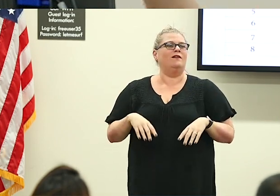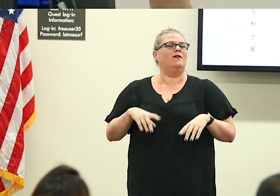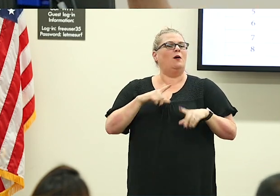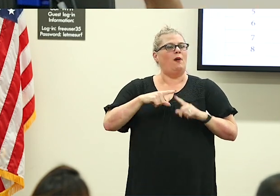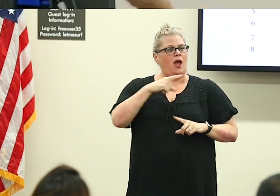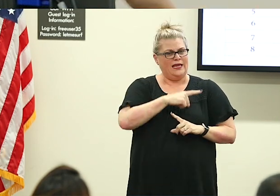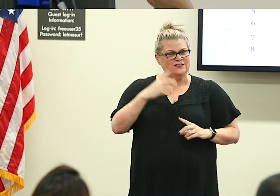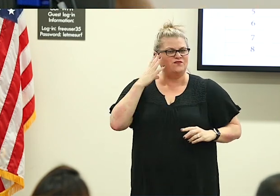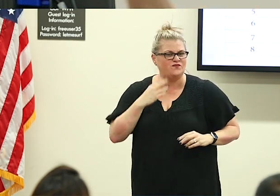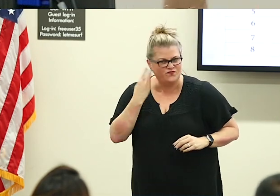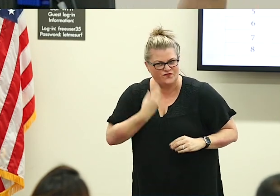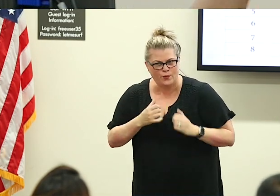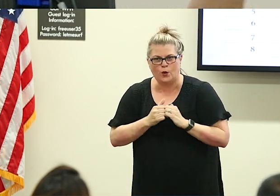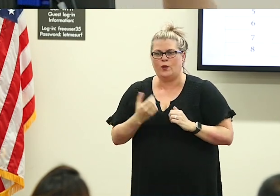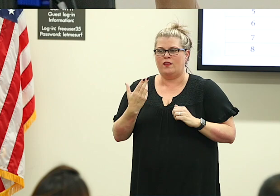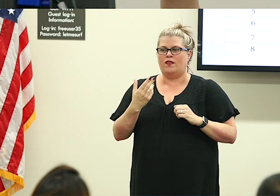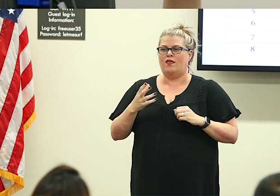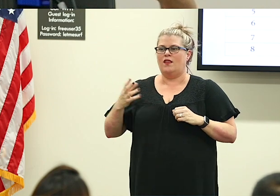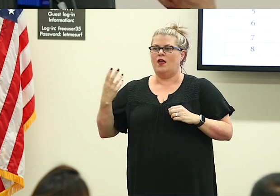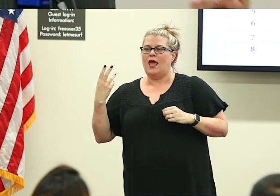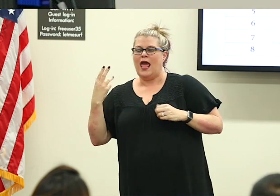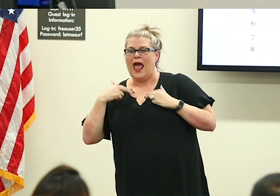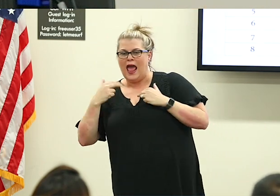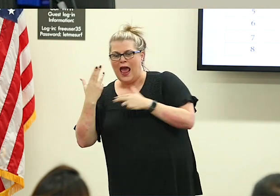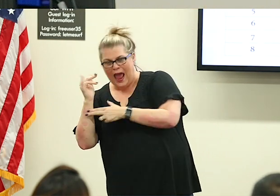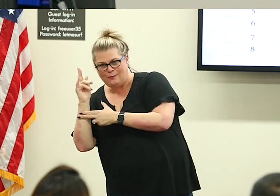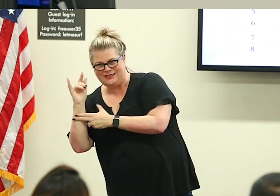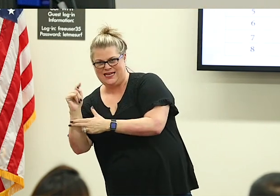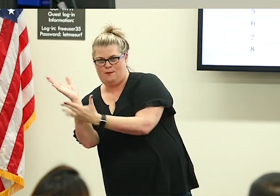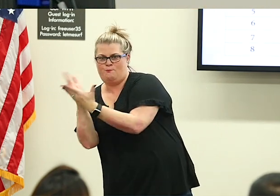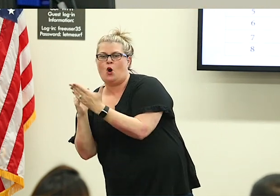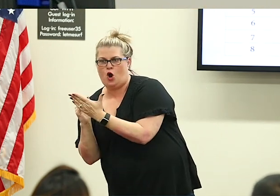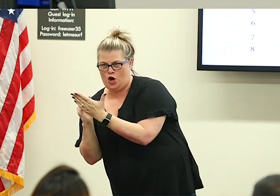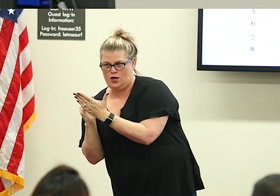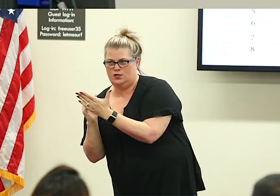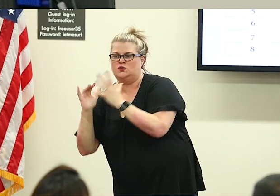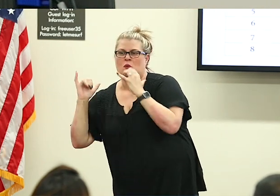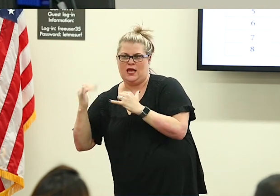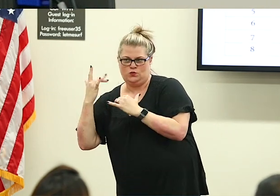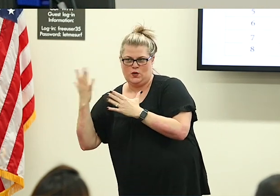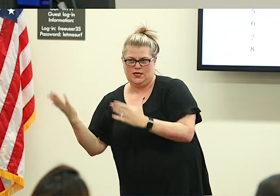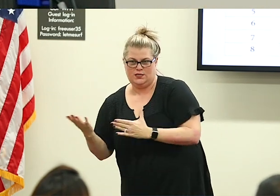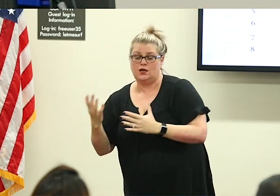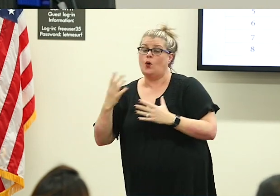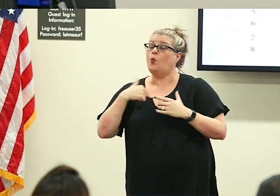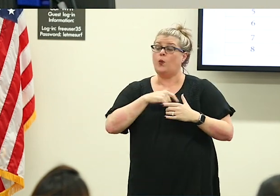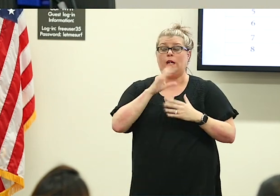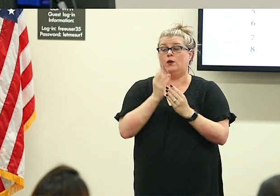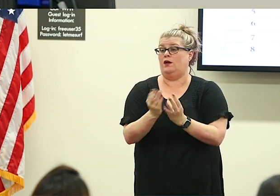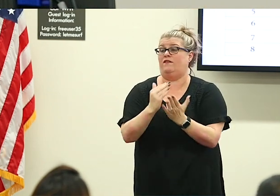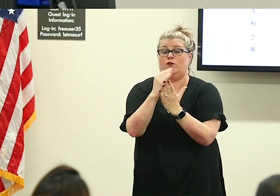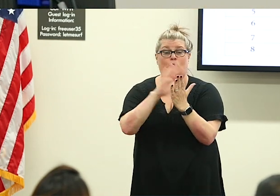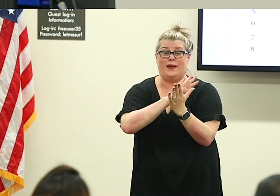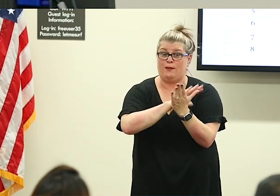and you can pick up a sheet over there that you can get to contact them. Their contact information is on there.